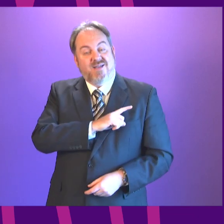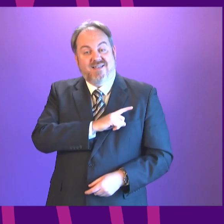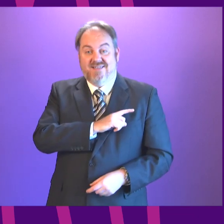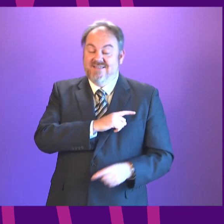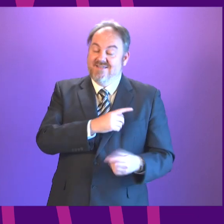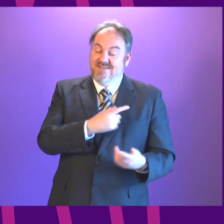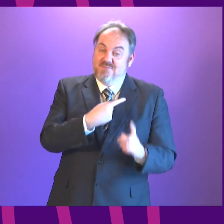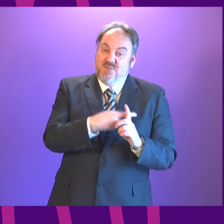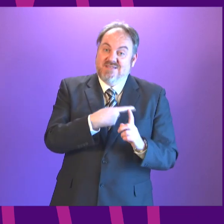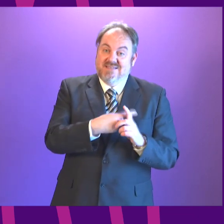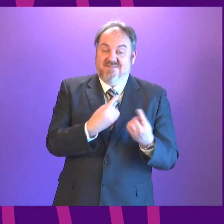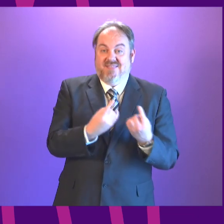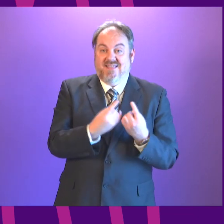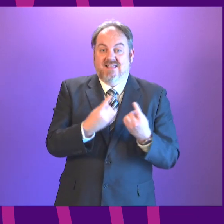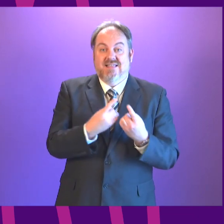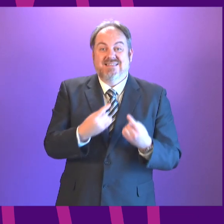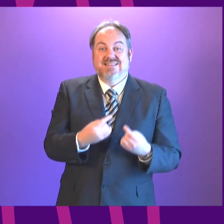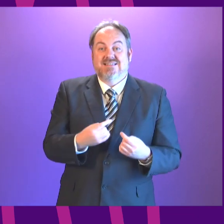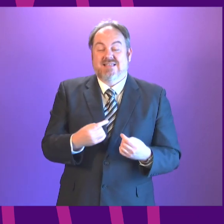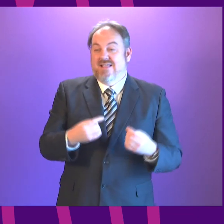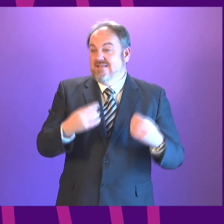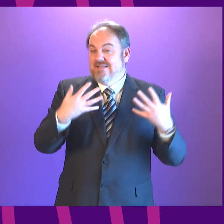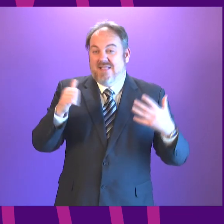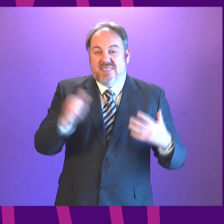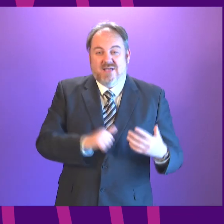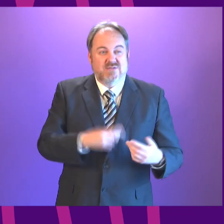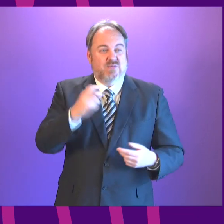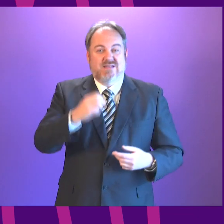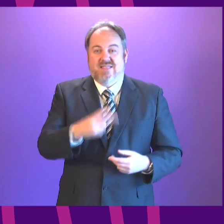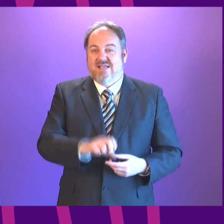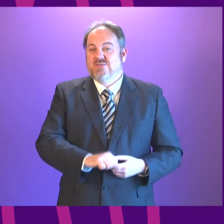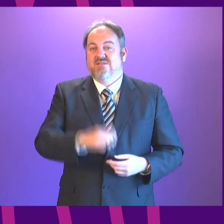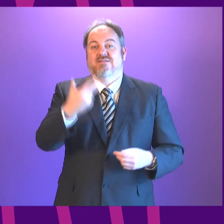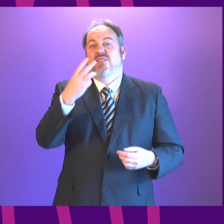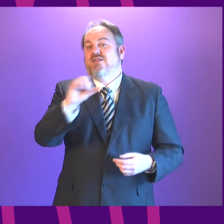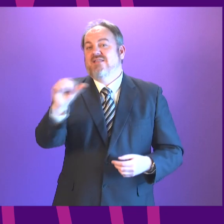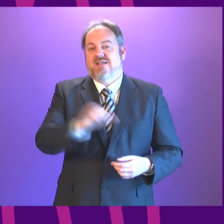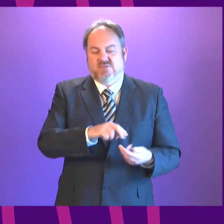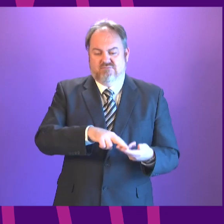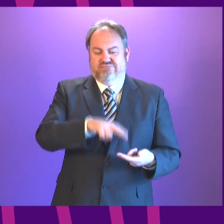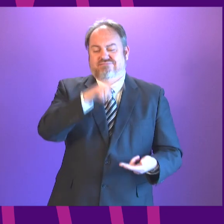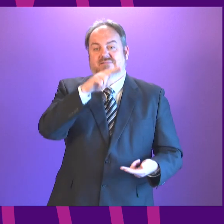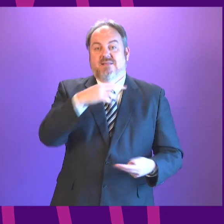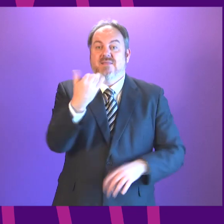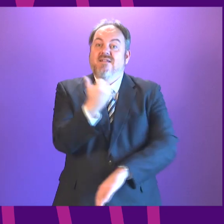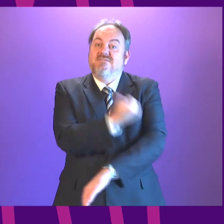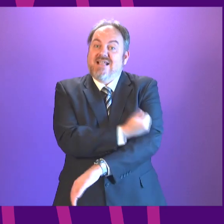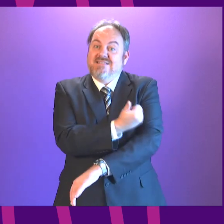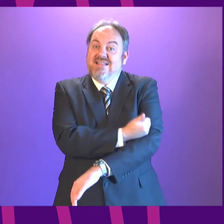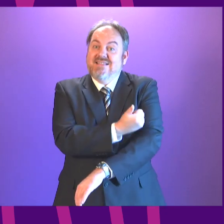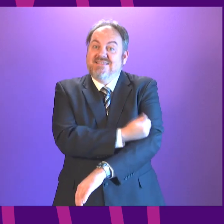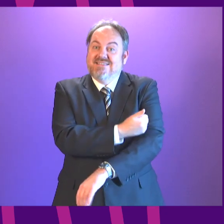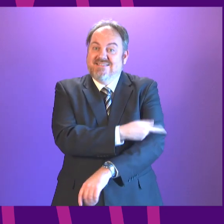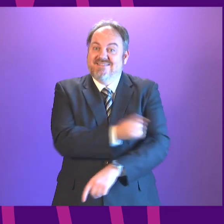of people in Scotland have already been vaccinated against Covid. The updated figures will be published tomorrow. Of course, those who have been vaccinated include many of the people